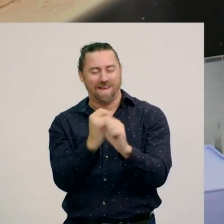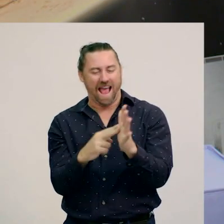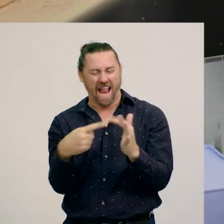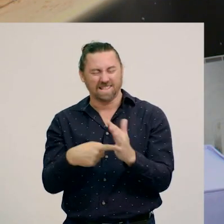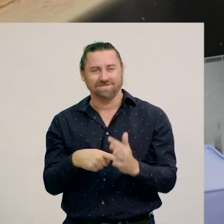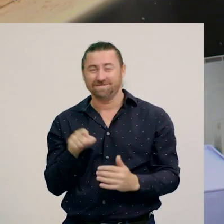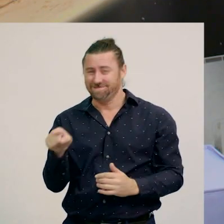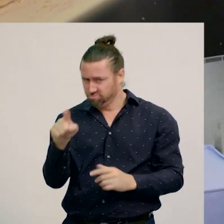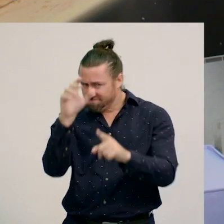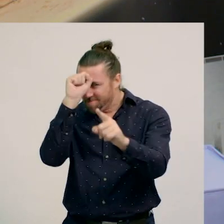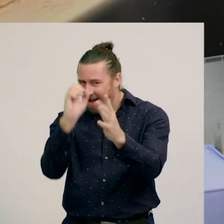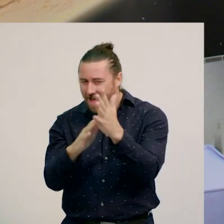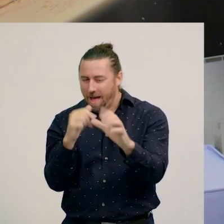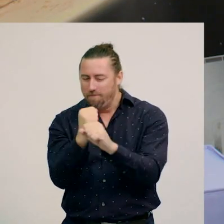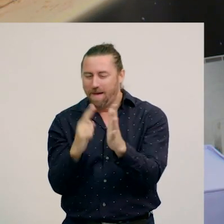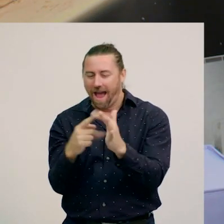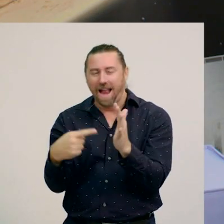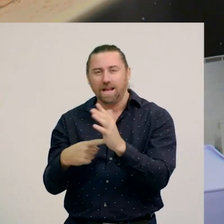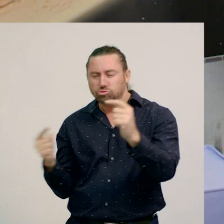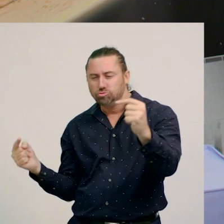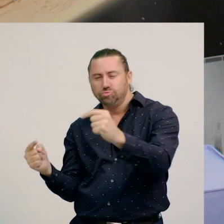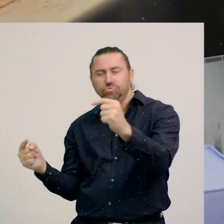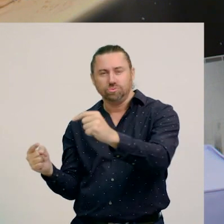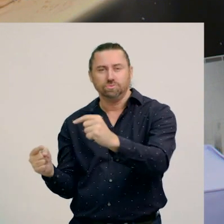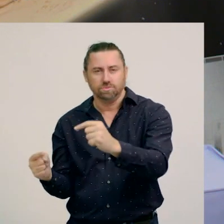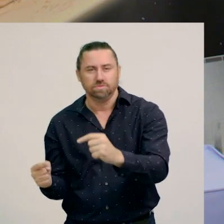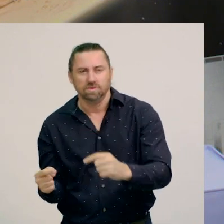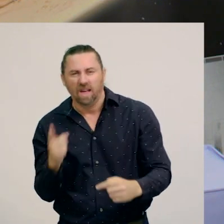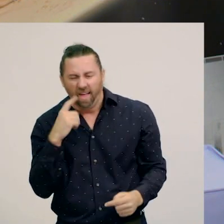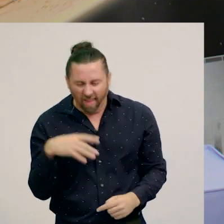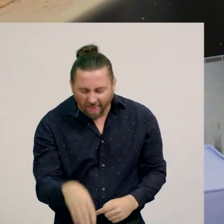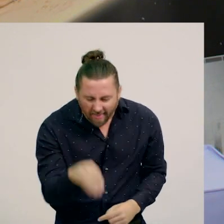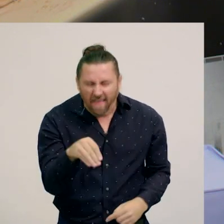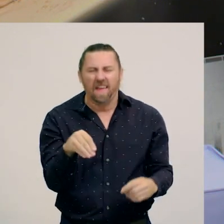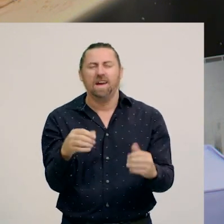But they're better for creating electricity than they are for just picking up paperclips.